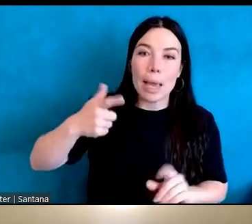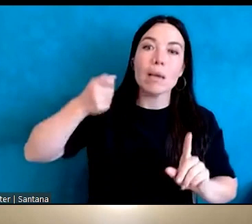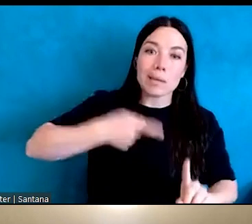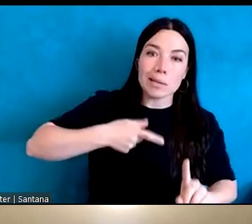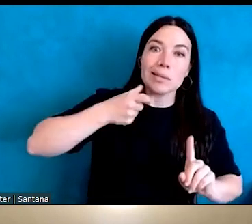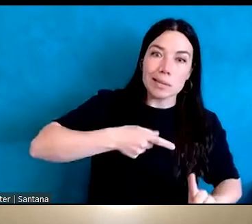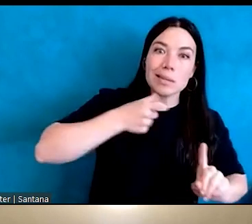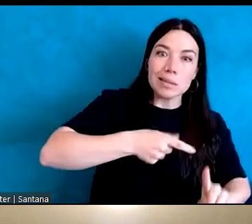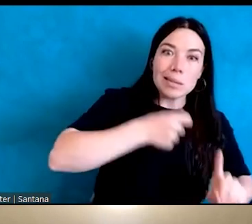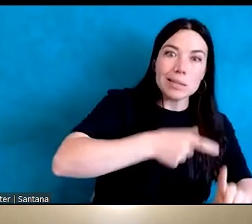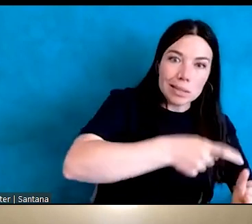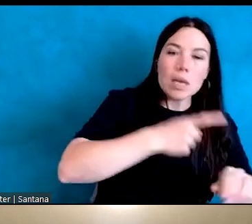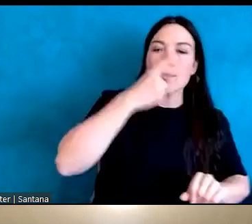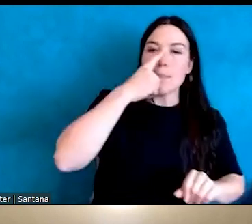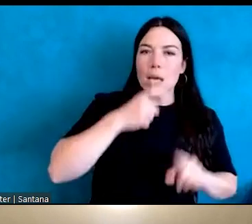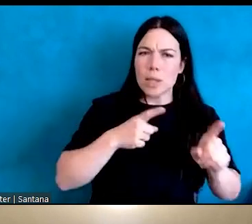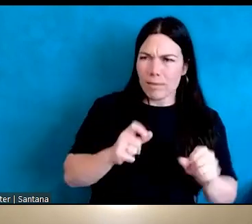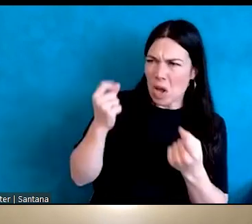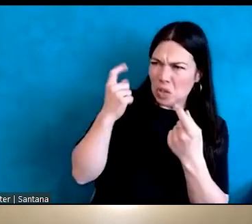As they get stronger representations, the priming should be lower.